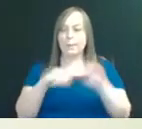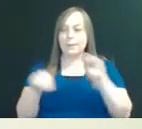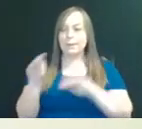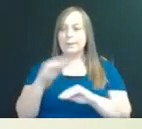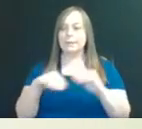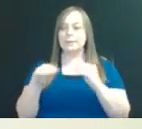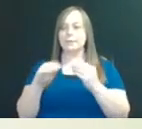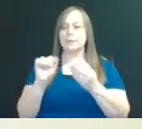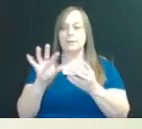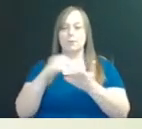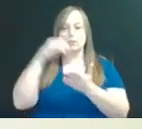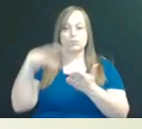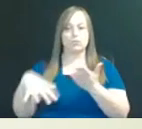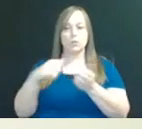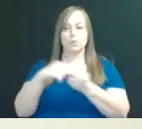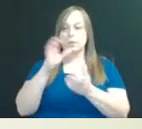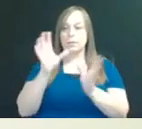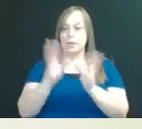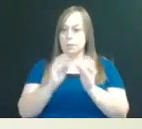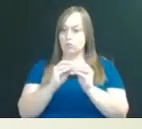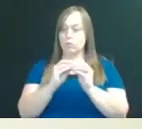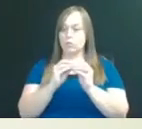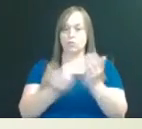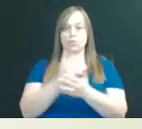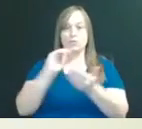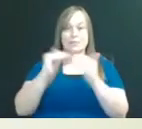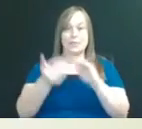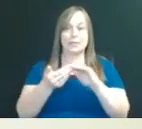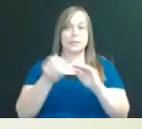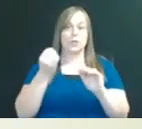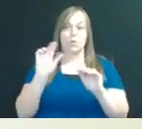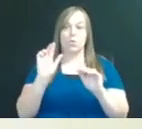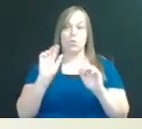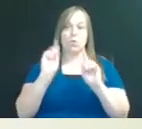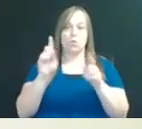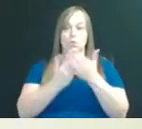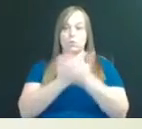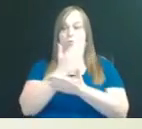If you're a student with a commission then you go into a new city or go into new college campus,